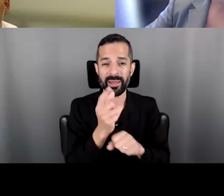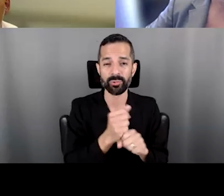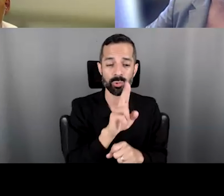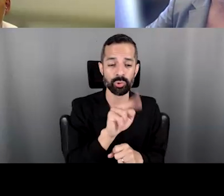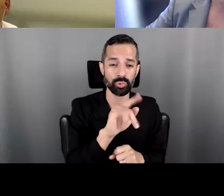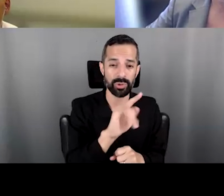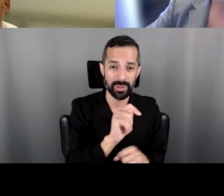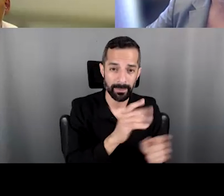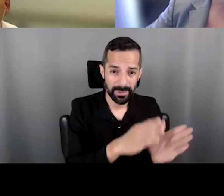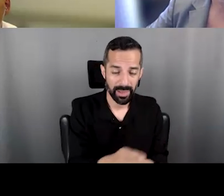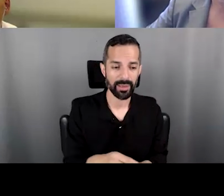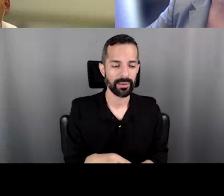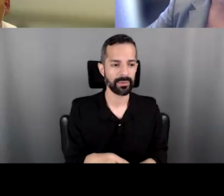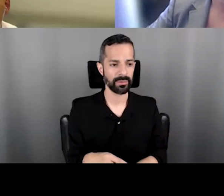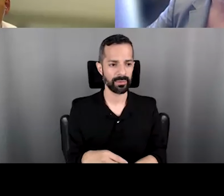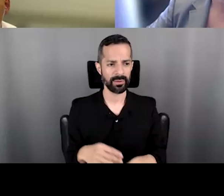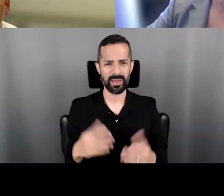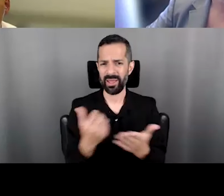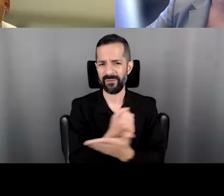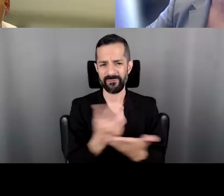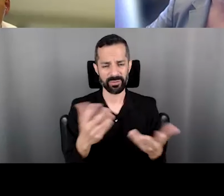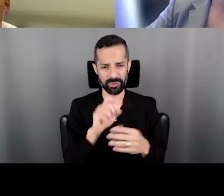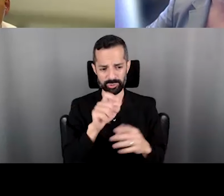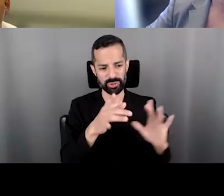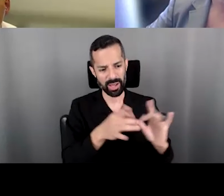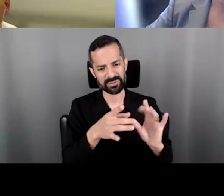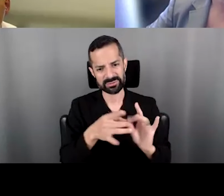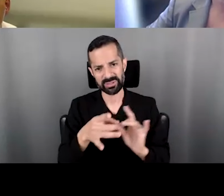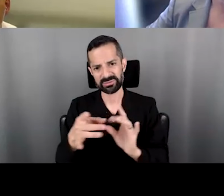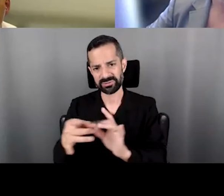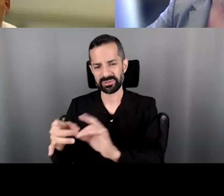everything should go together holistically so that we’re really starting to do long